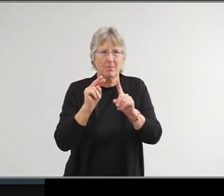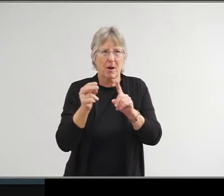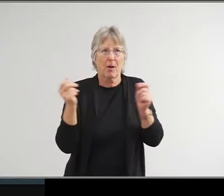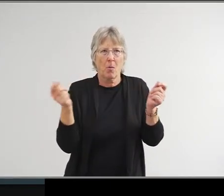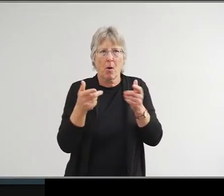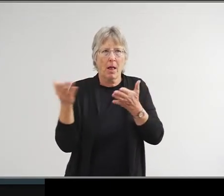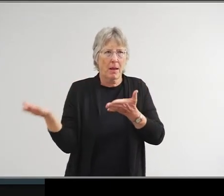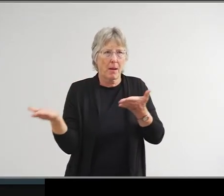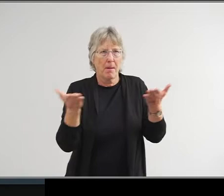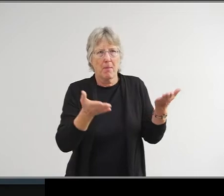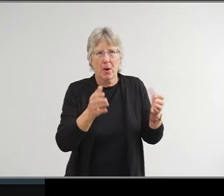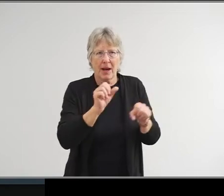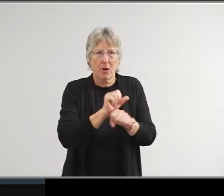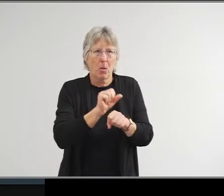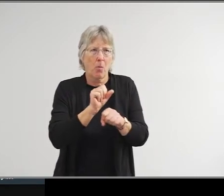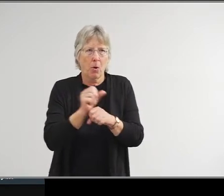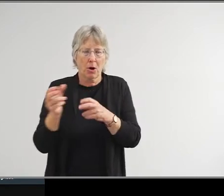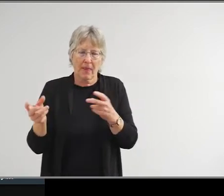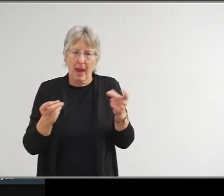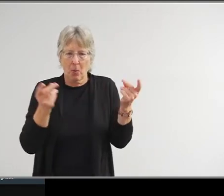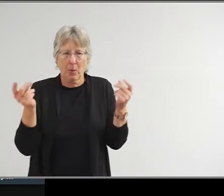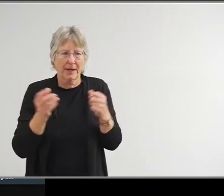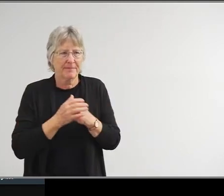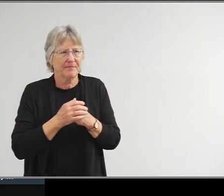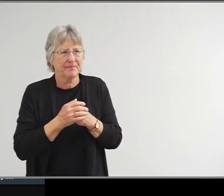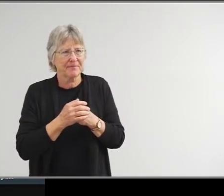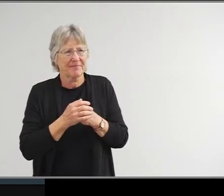to the work that we do, and it takes everybody